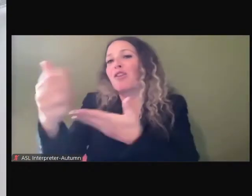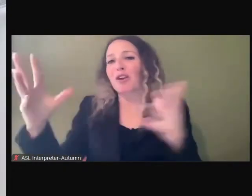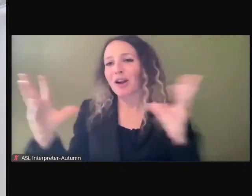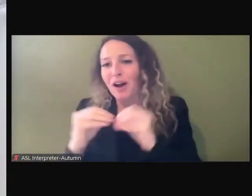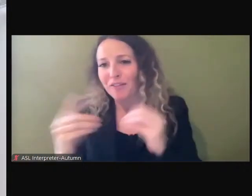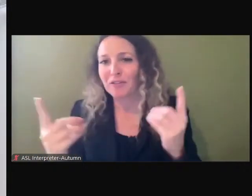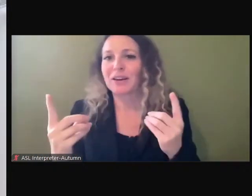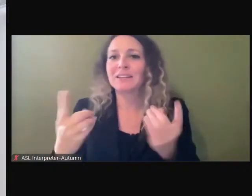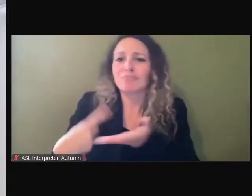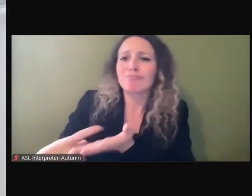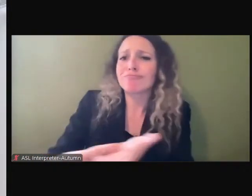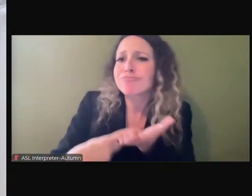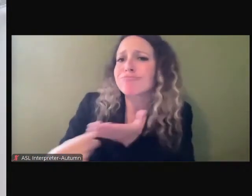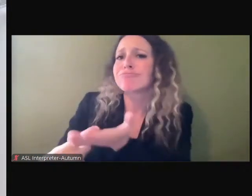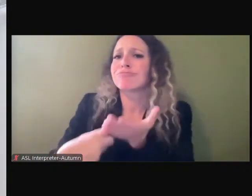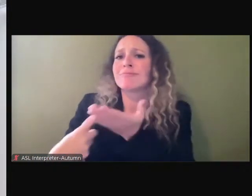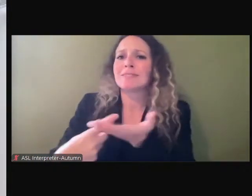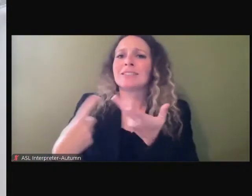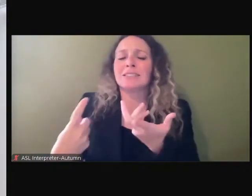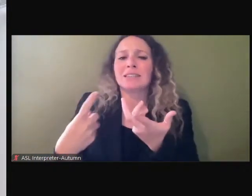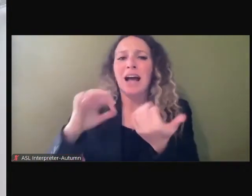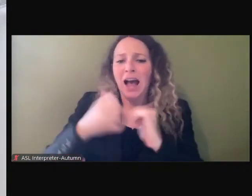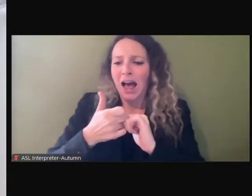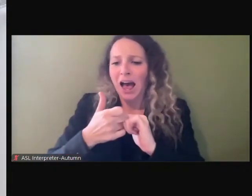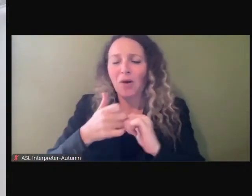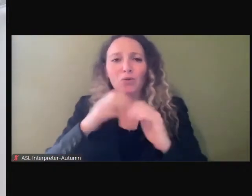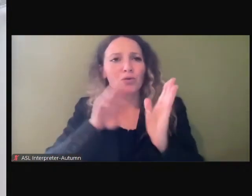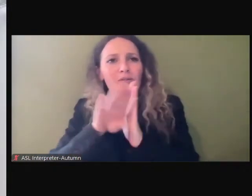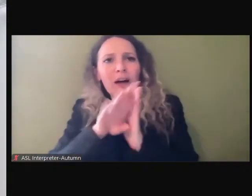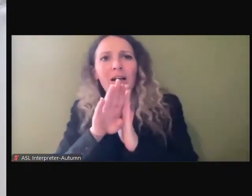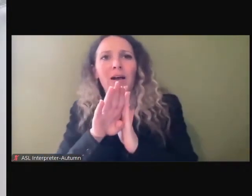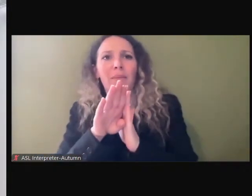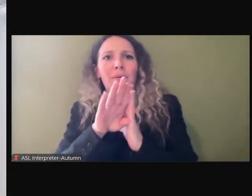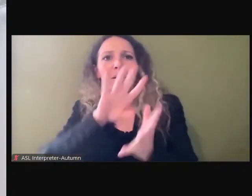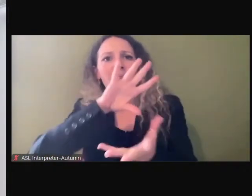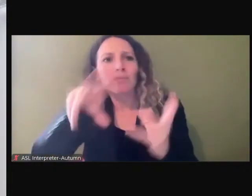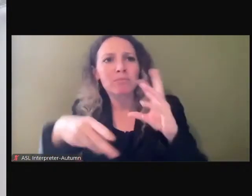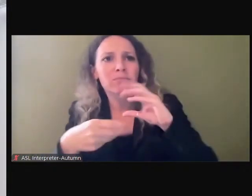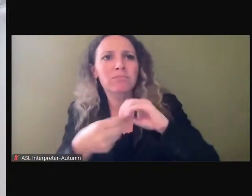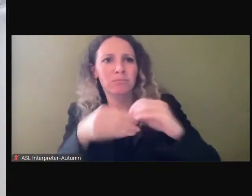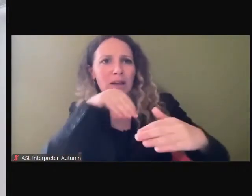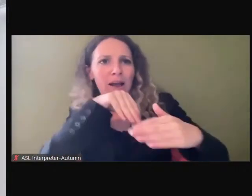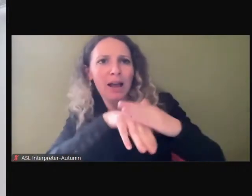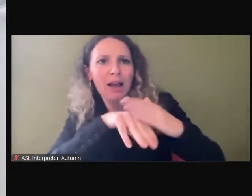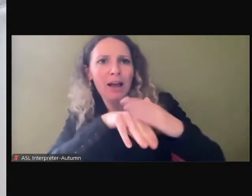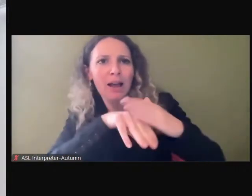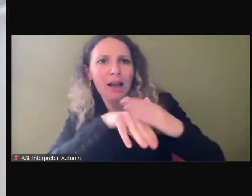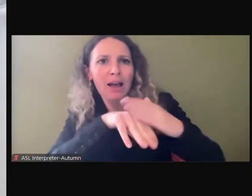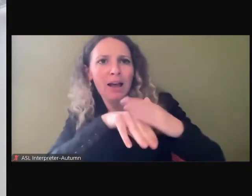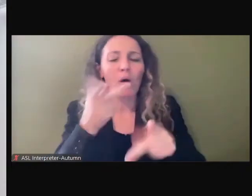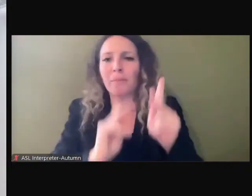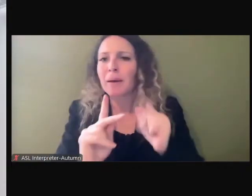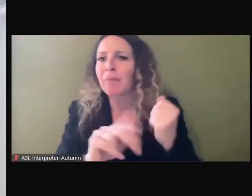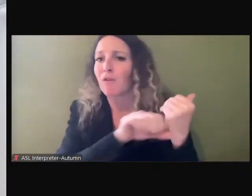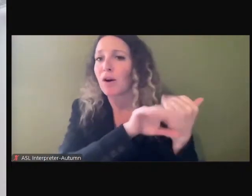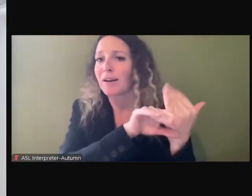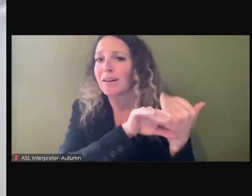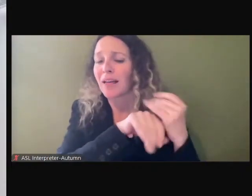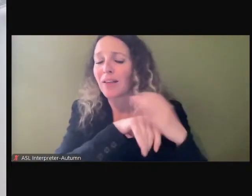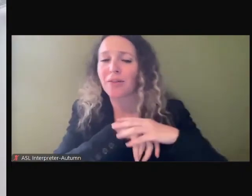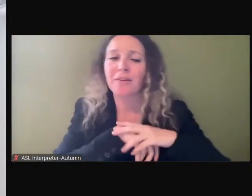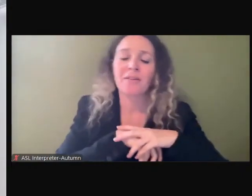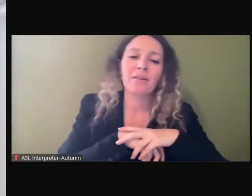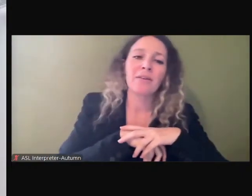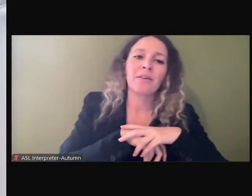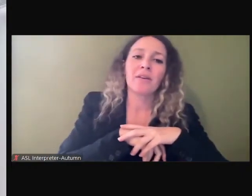universal access to telehealth. In closing, I urge each of you, providers, technologists,